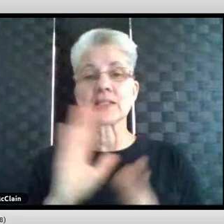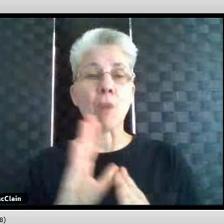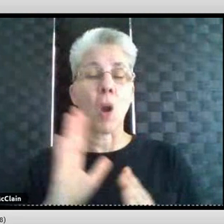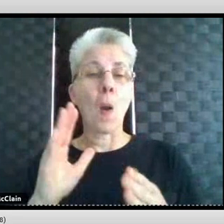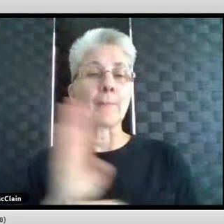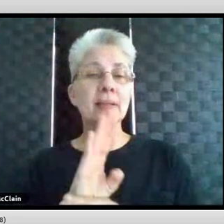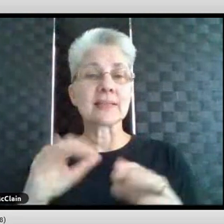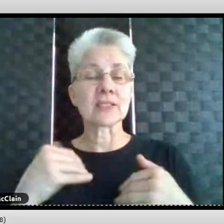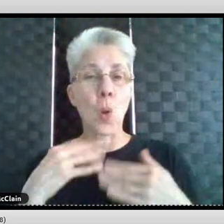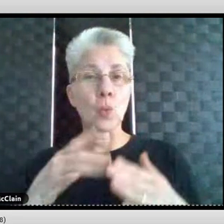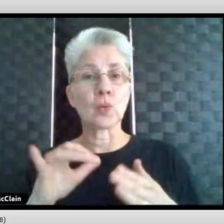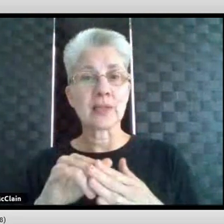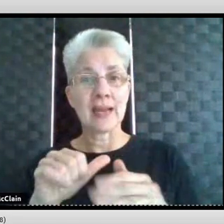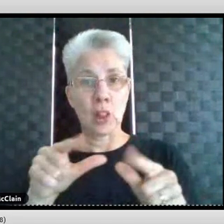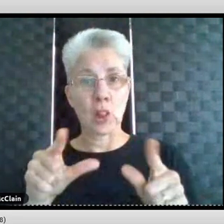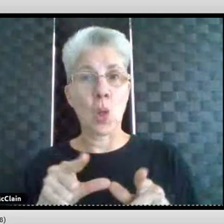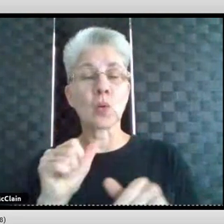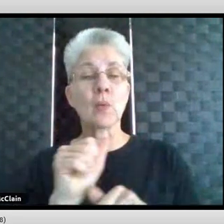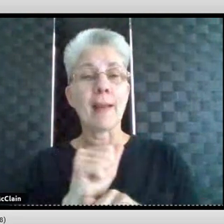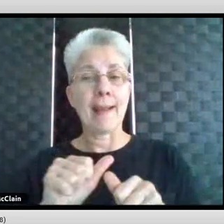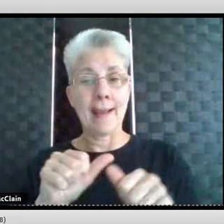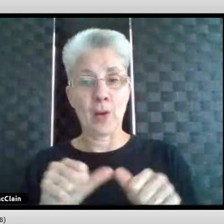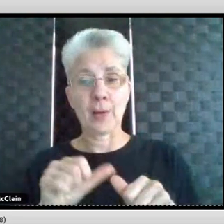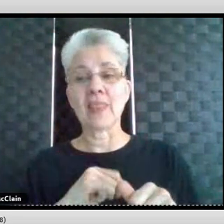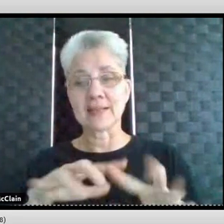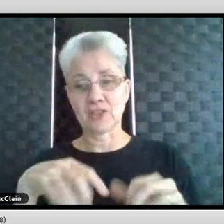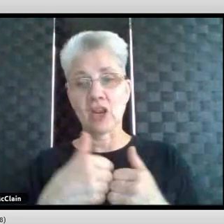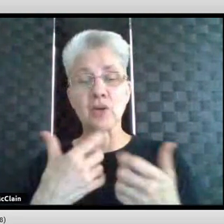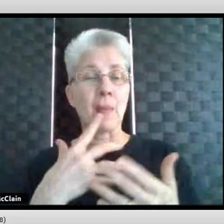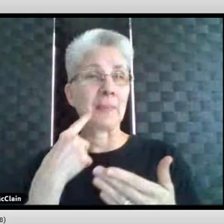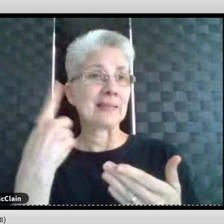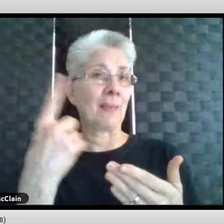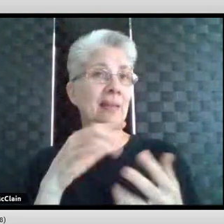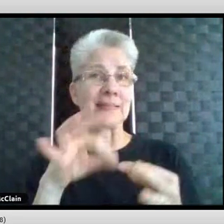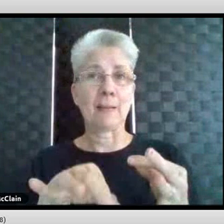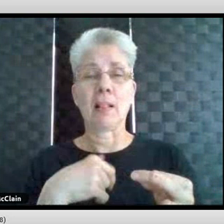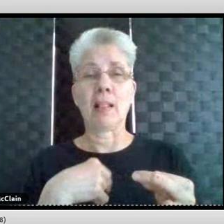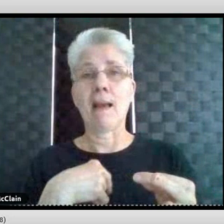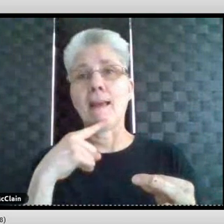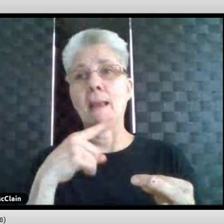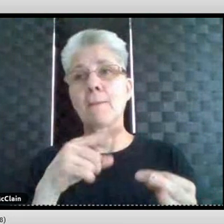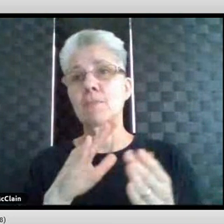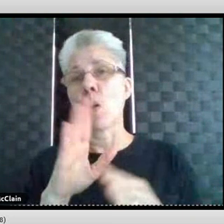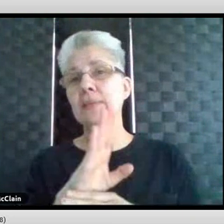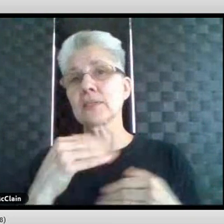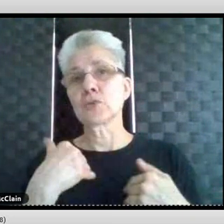That is always a challenge, Selina. It might be something as simple -- I am a small business owner, I guess is what I'm categorized.